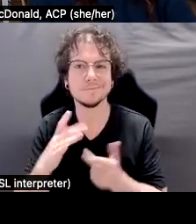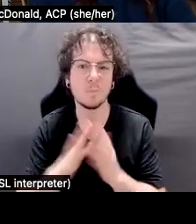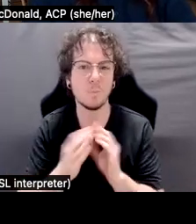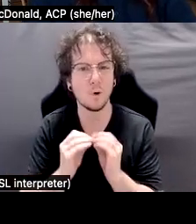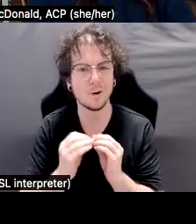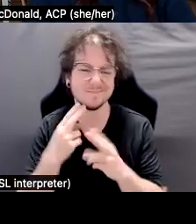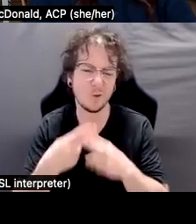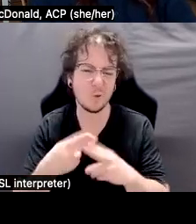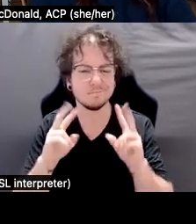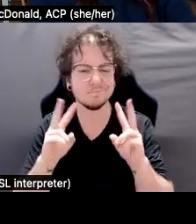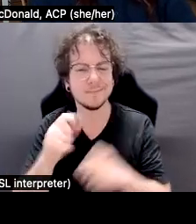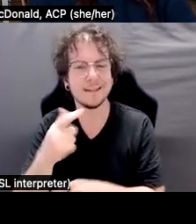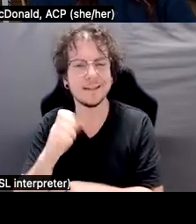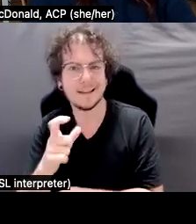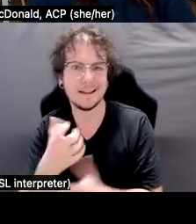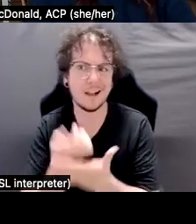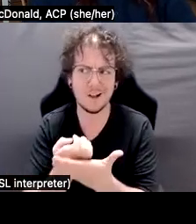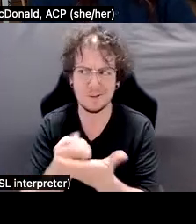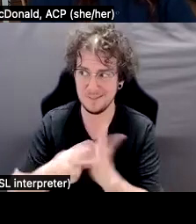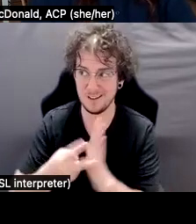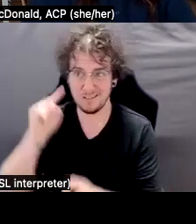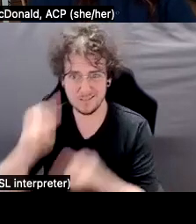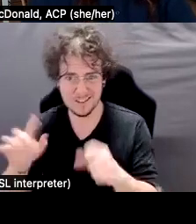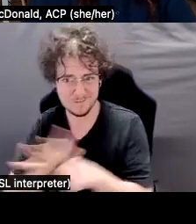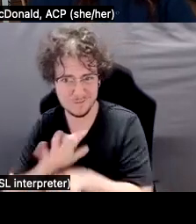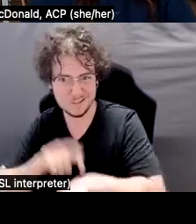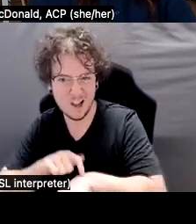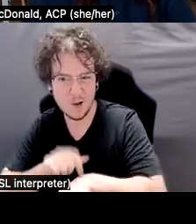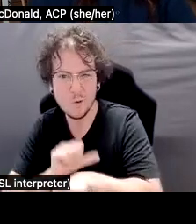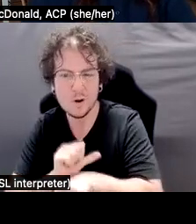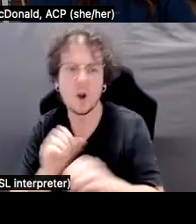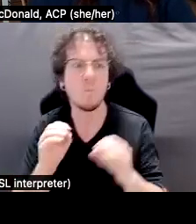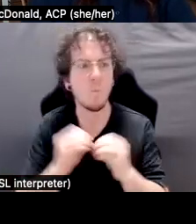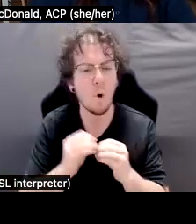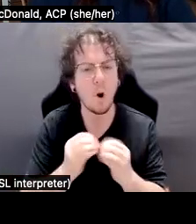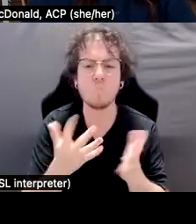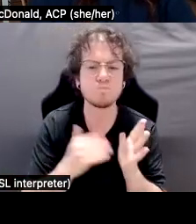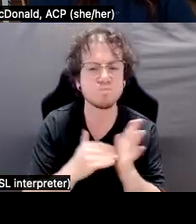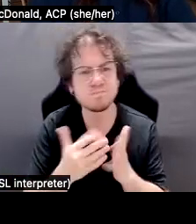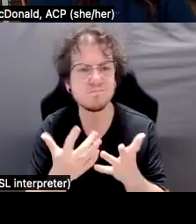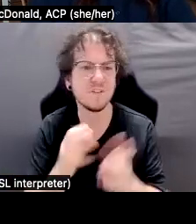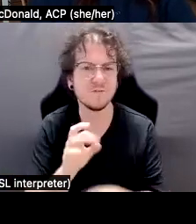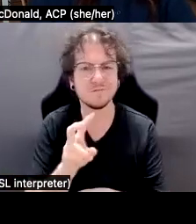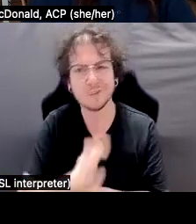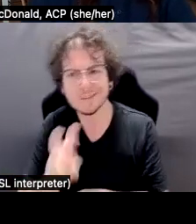and fewer full-time permanent positions, we need to think about in the future how we can